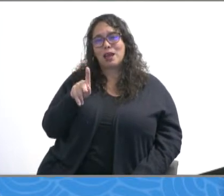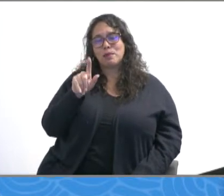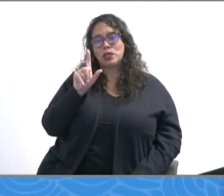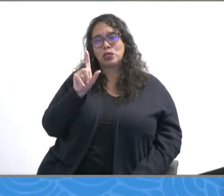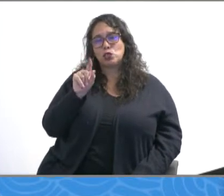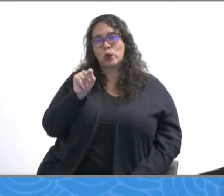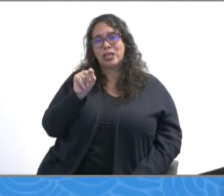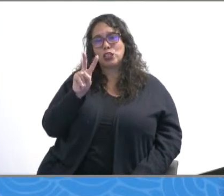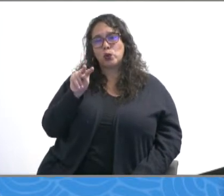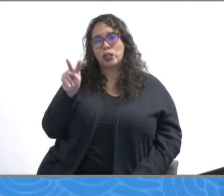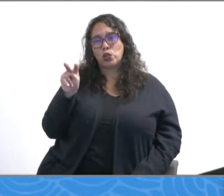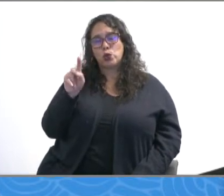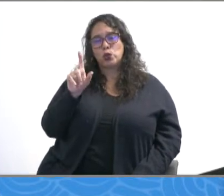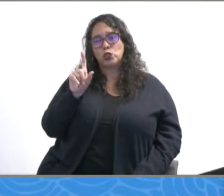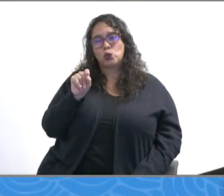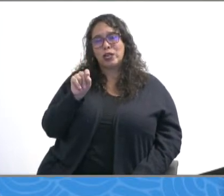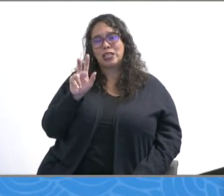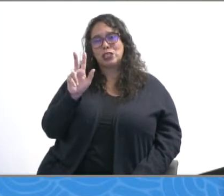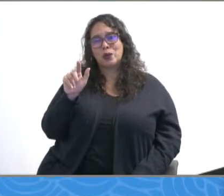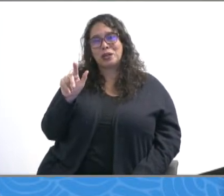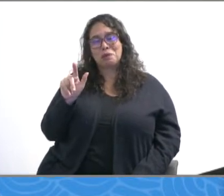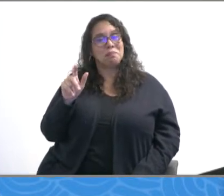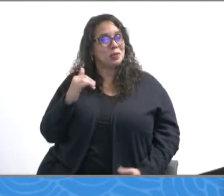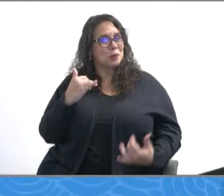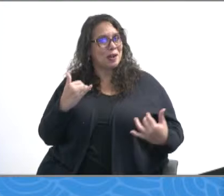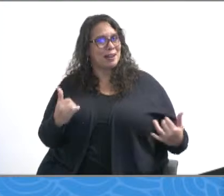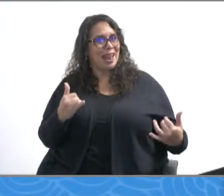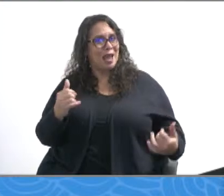I think I'm gonna call Mr. Suarez back. Jim.